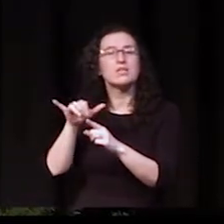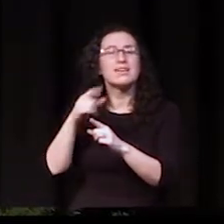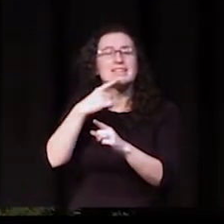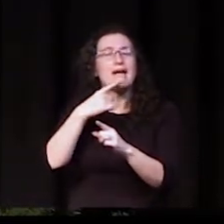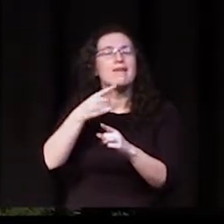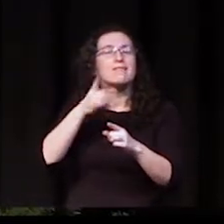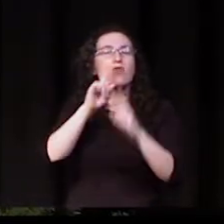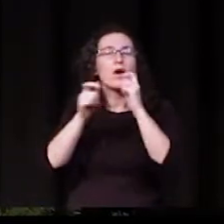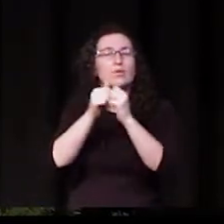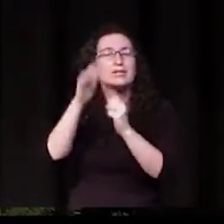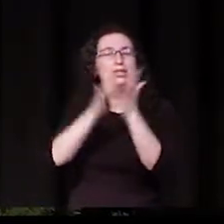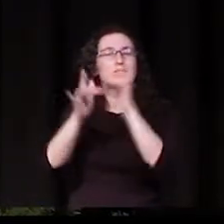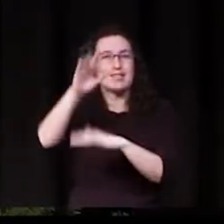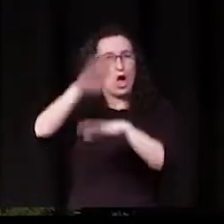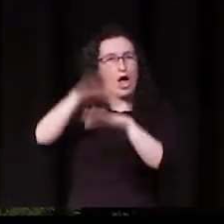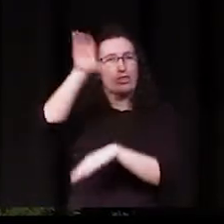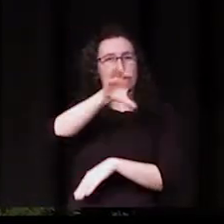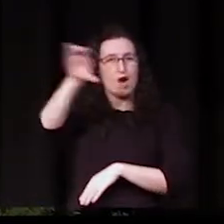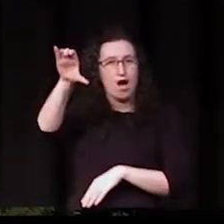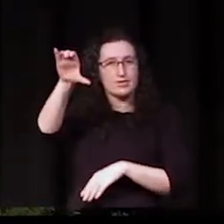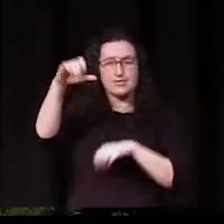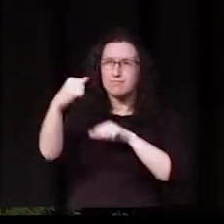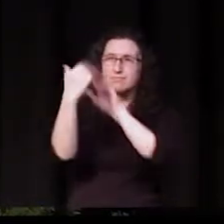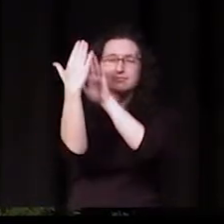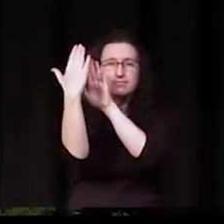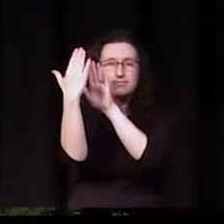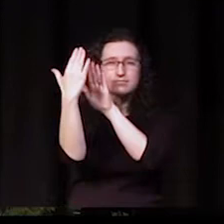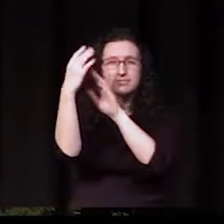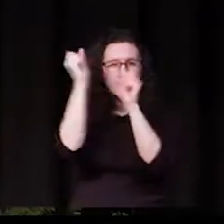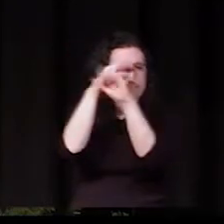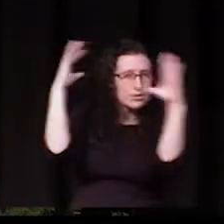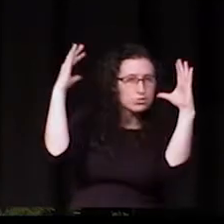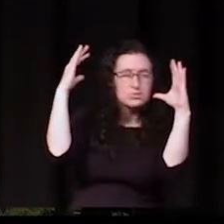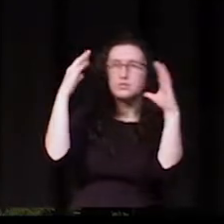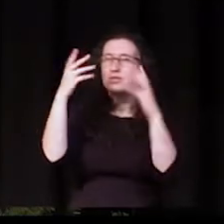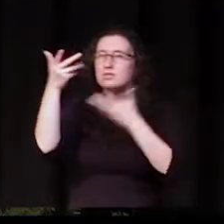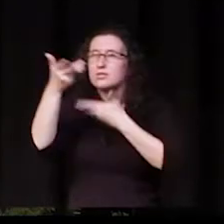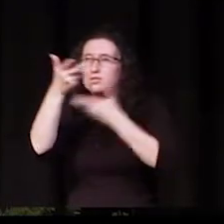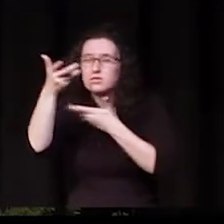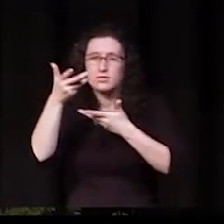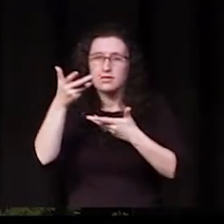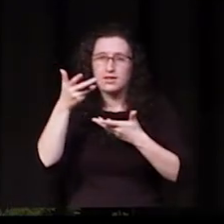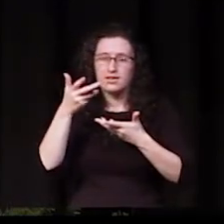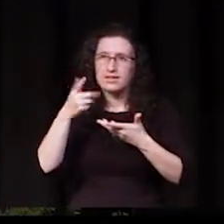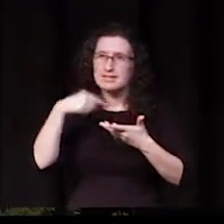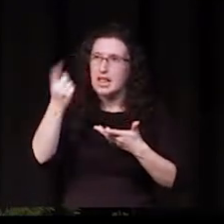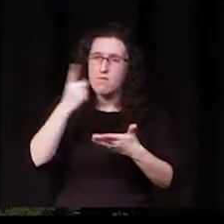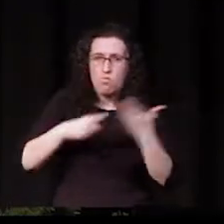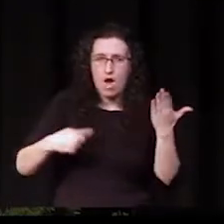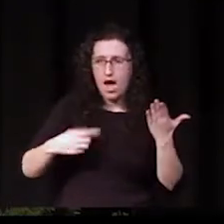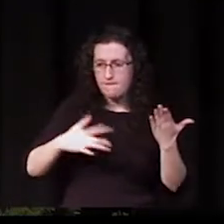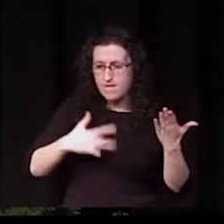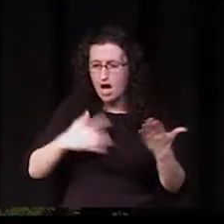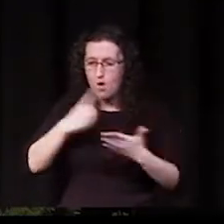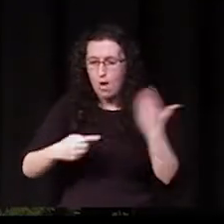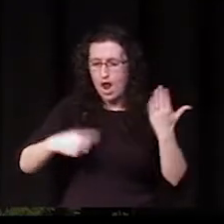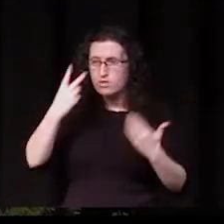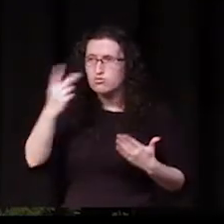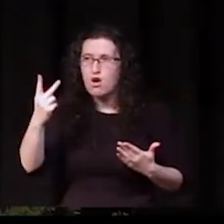to look at Him there on the cross, and to just talk with Him about what I had felt, and what I had seen. And friends, it was such a powerful experience